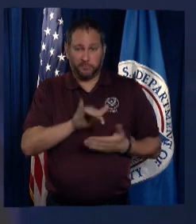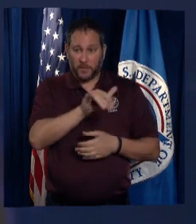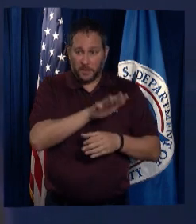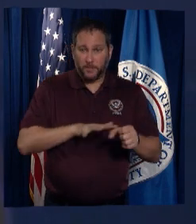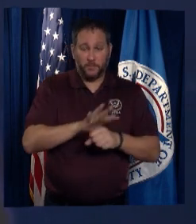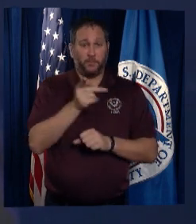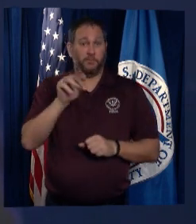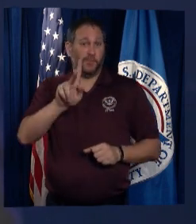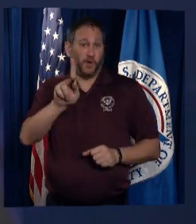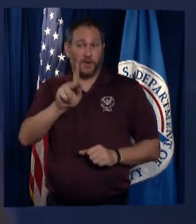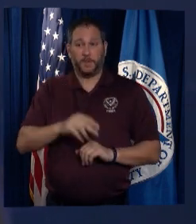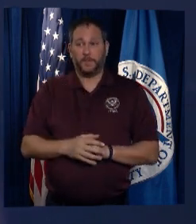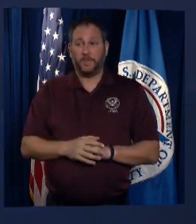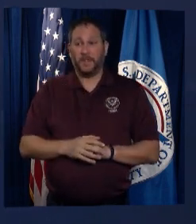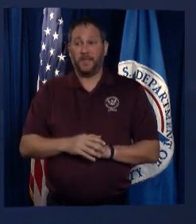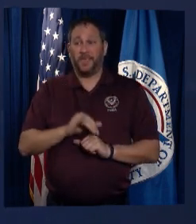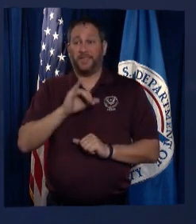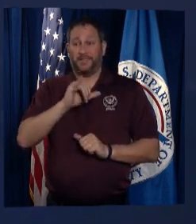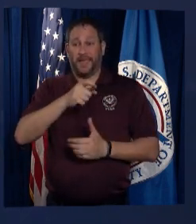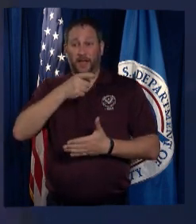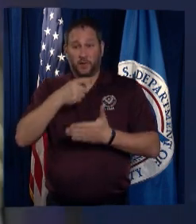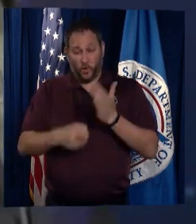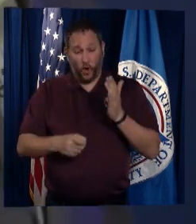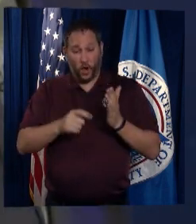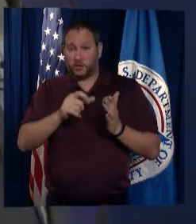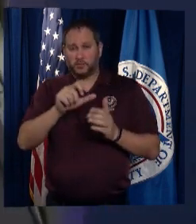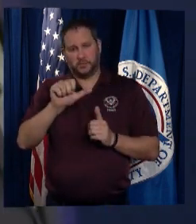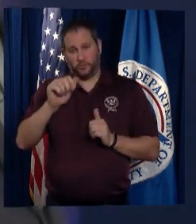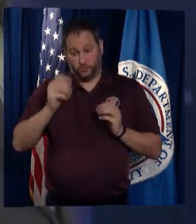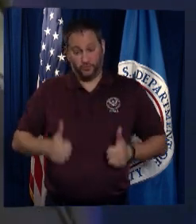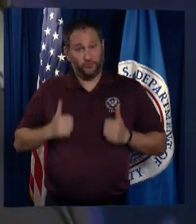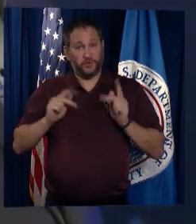accident that required him to be evacuated by a helicopter. Although he